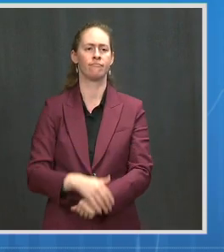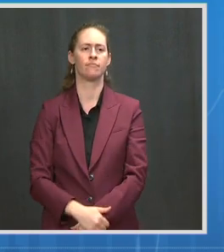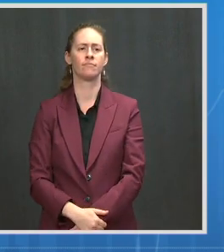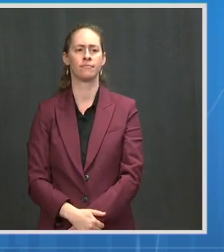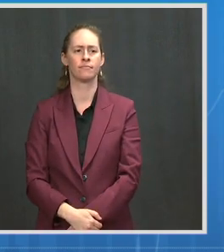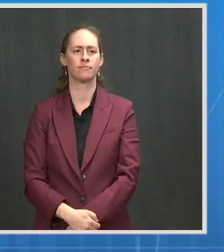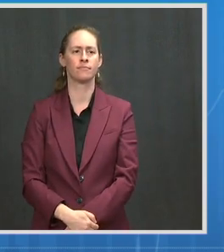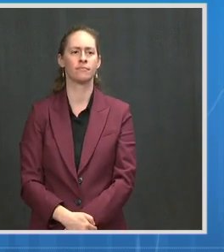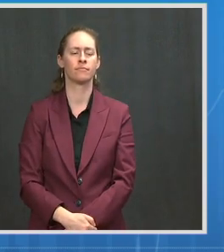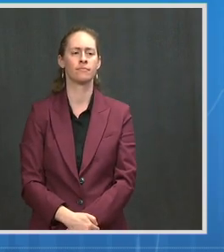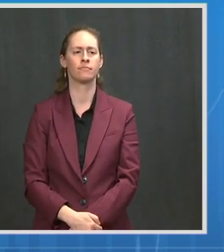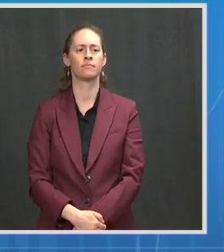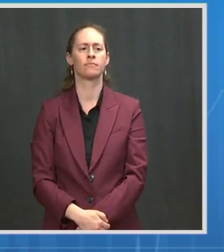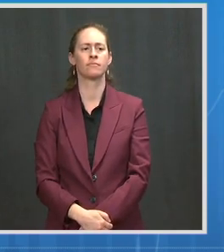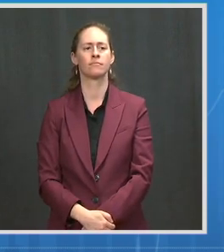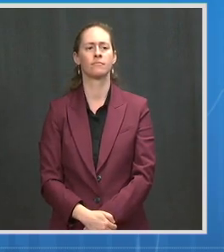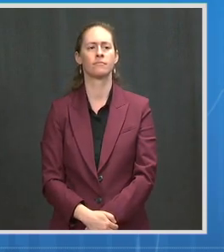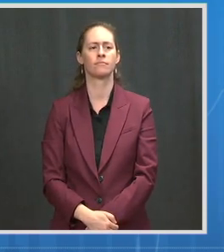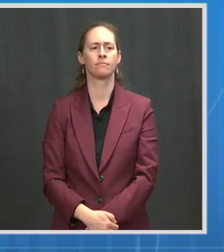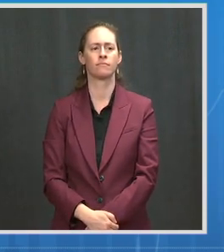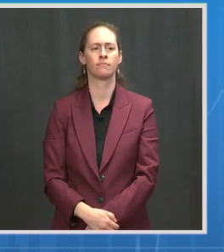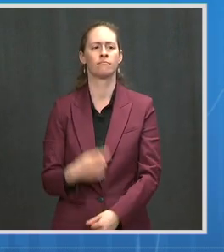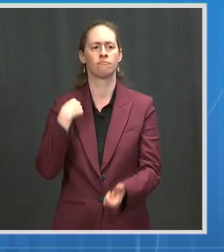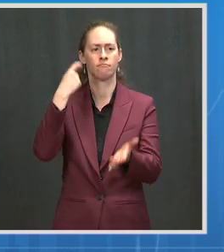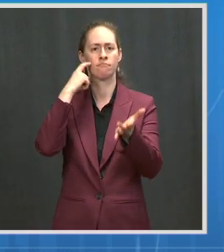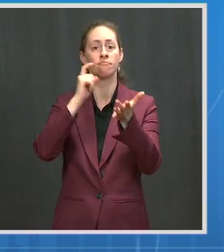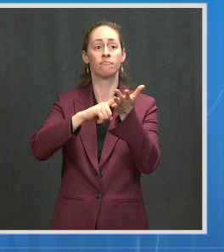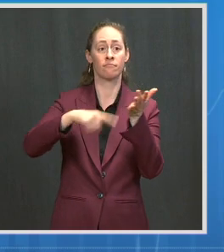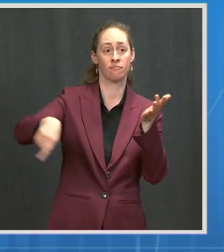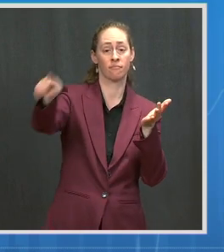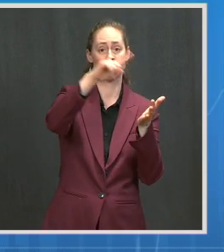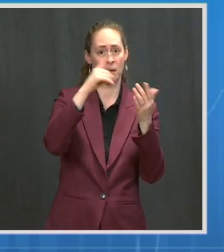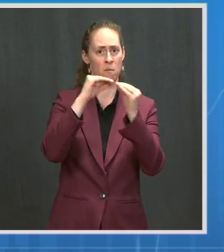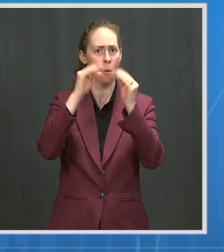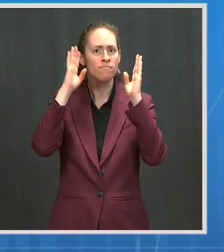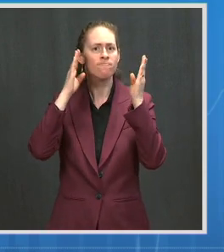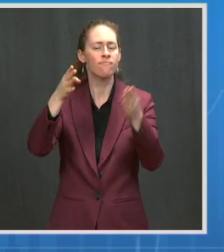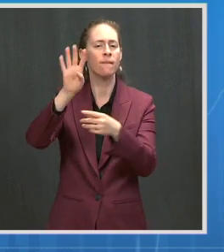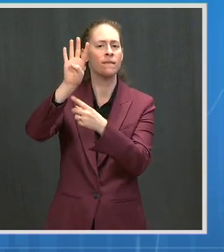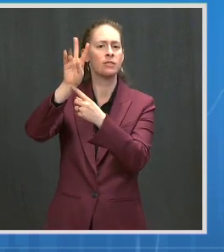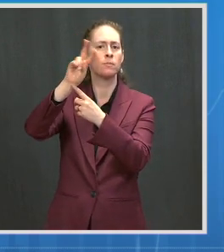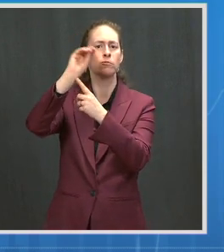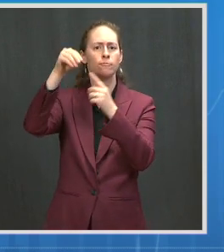To meet people where they are, the federal government has also supported hundreds and hundreds of mobile vaccination centers,